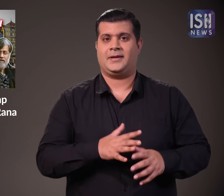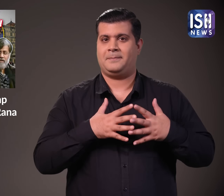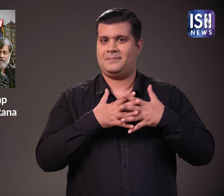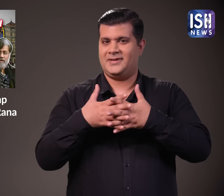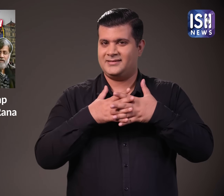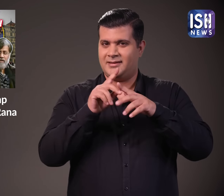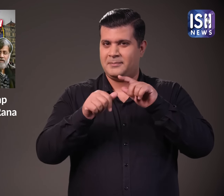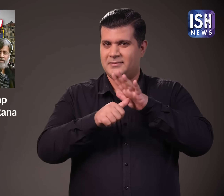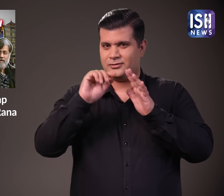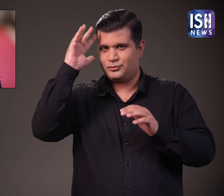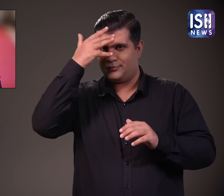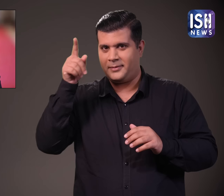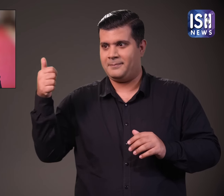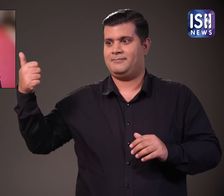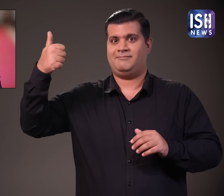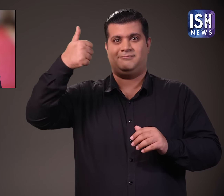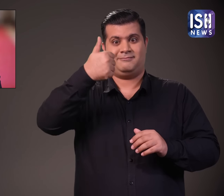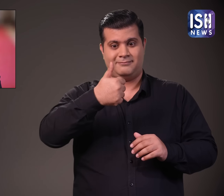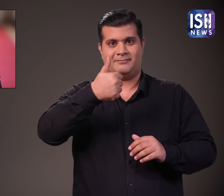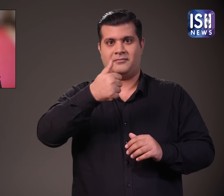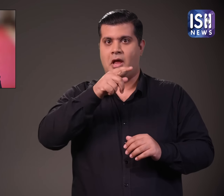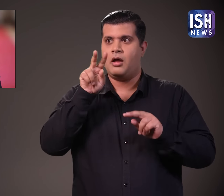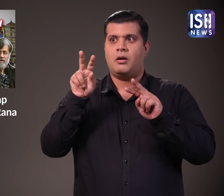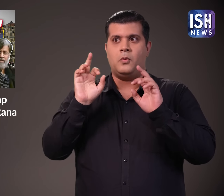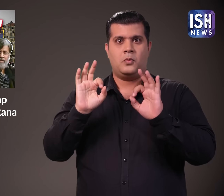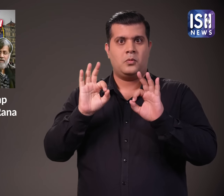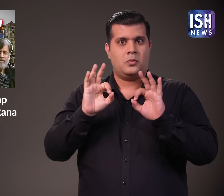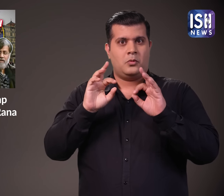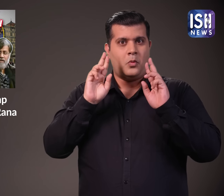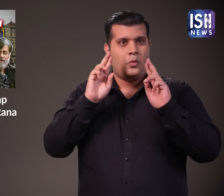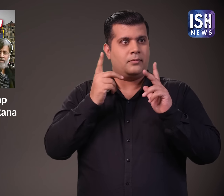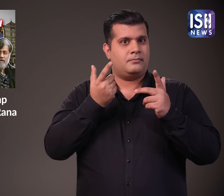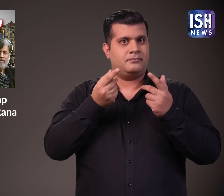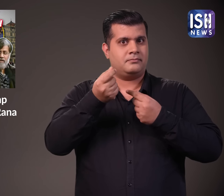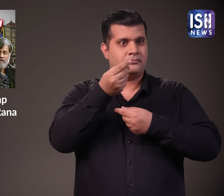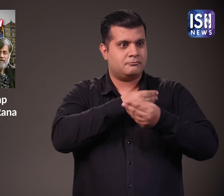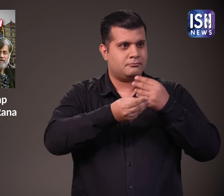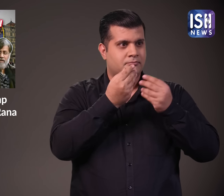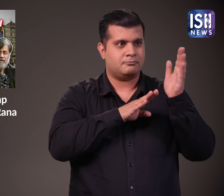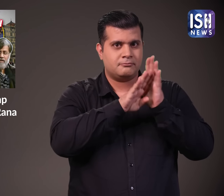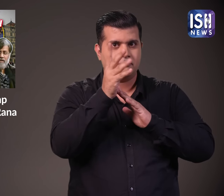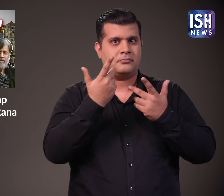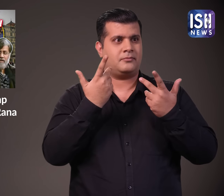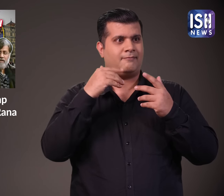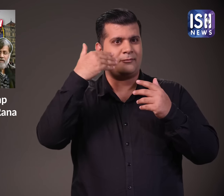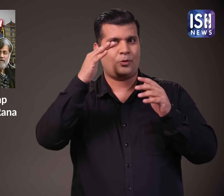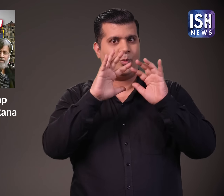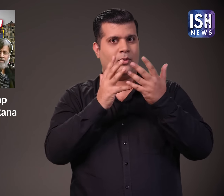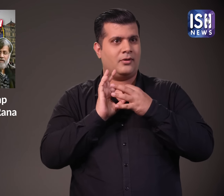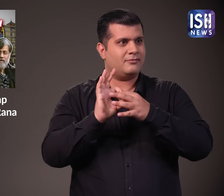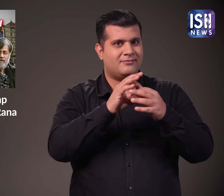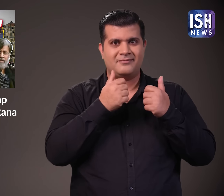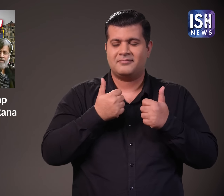After Donald Trump got elected as the US President, everybody hoped for a boost in the economy.